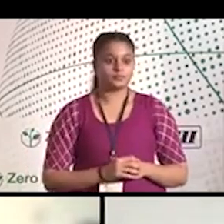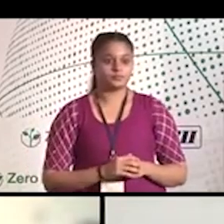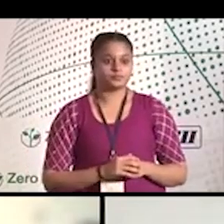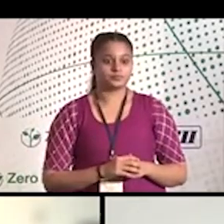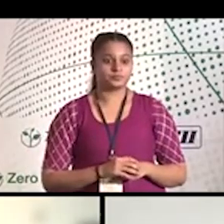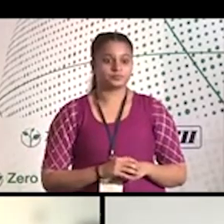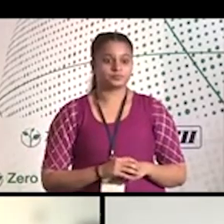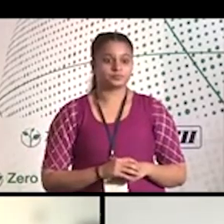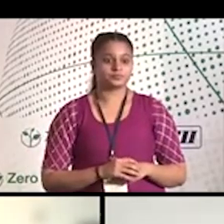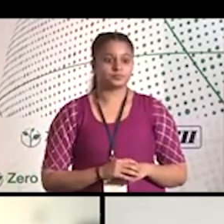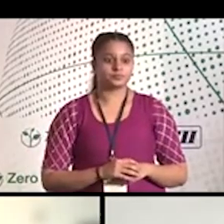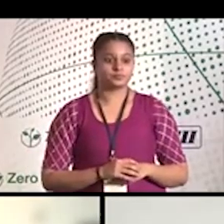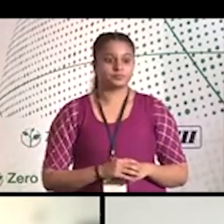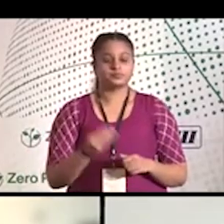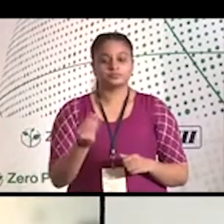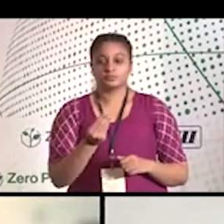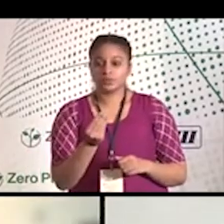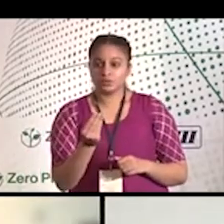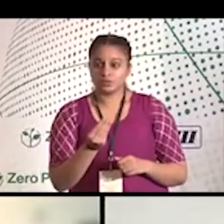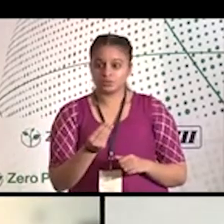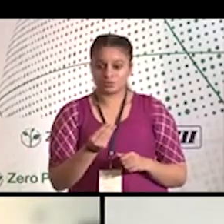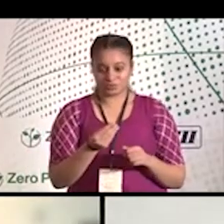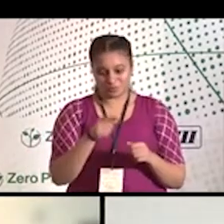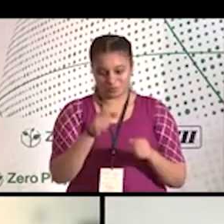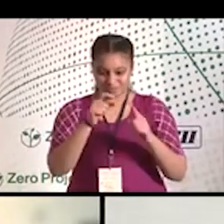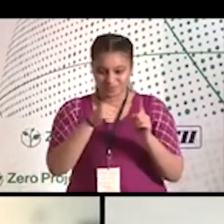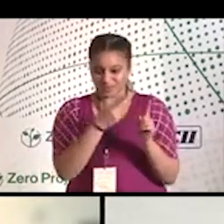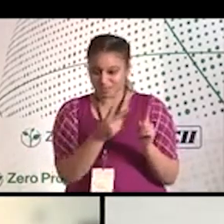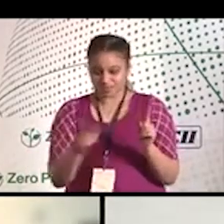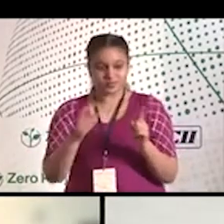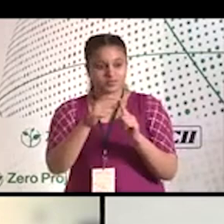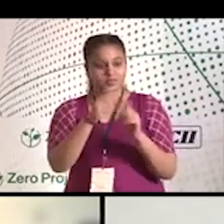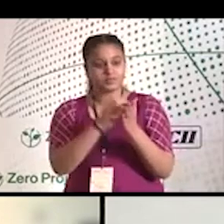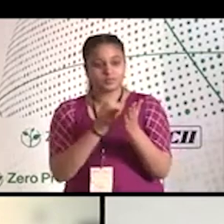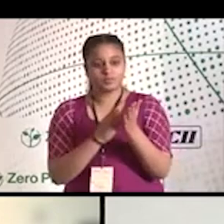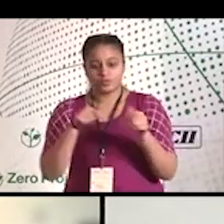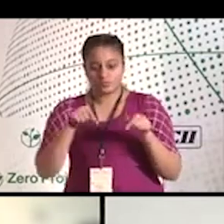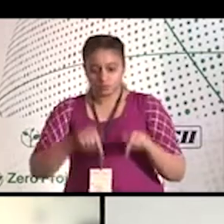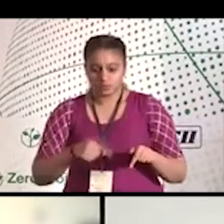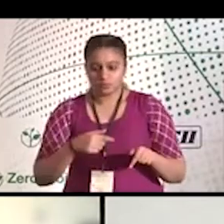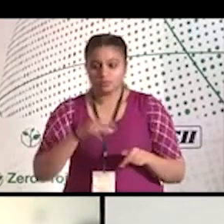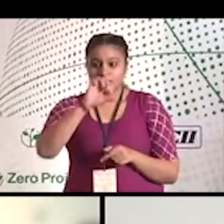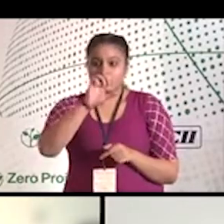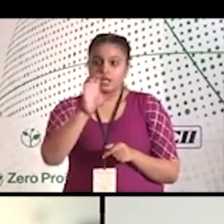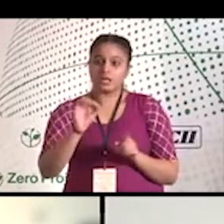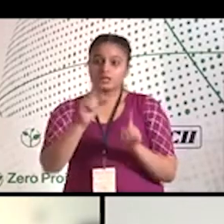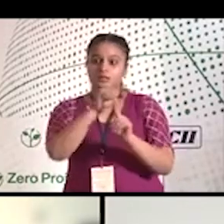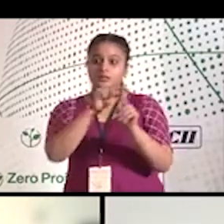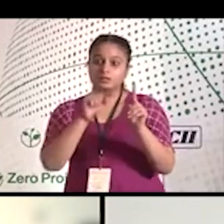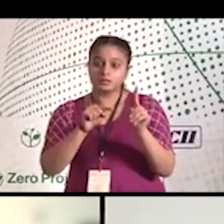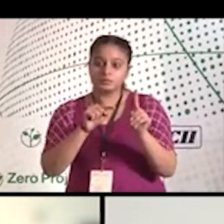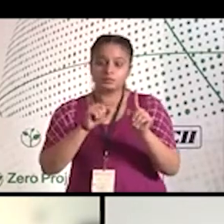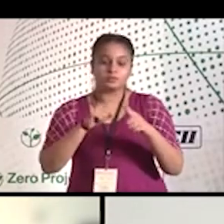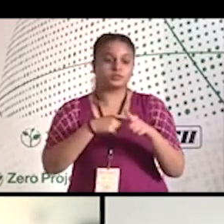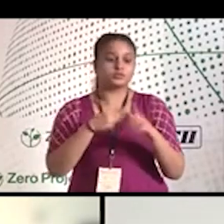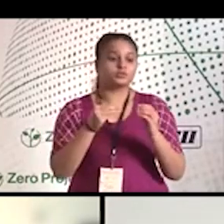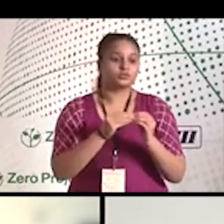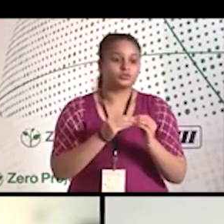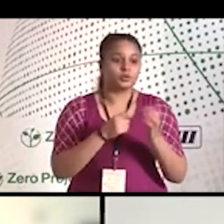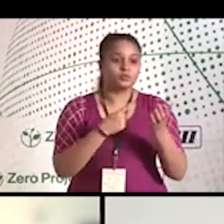So in every one of these programs, which is why we have a 90% employment rate, because we're